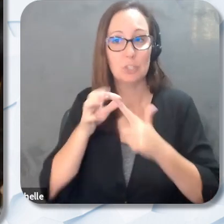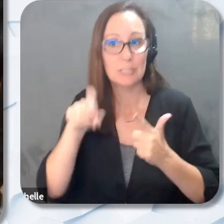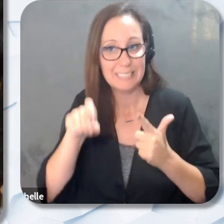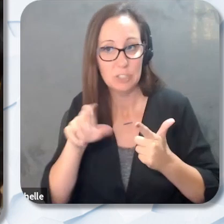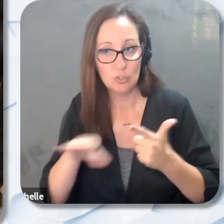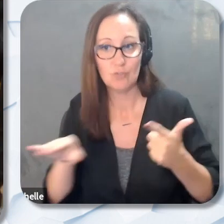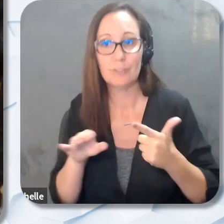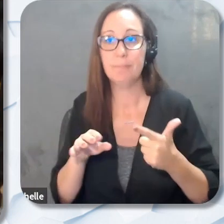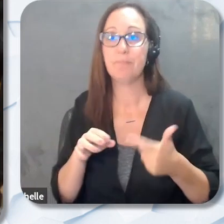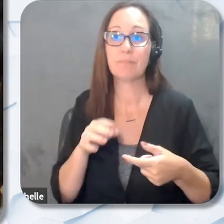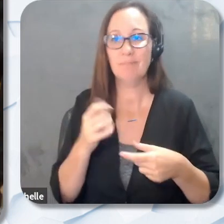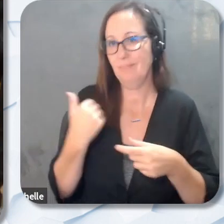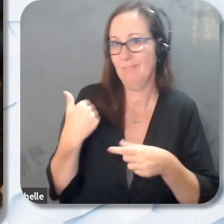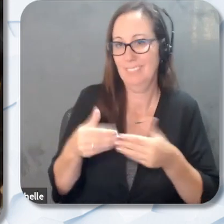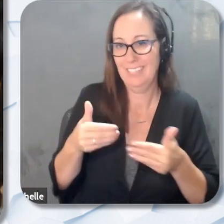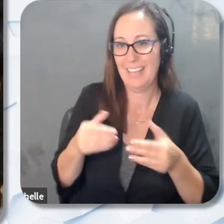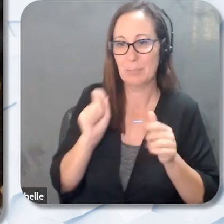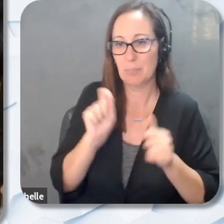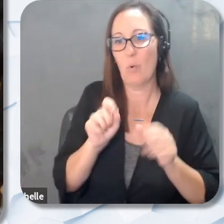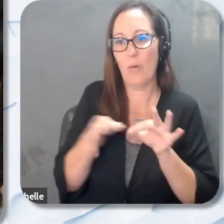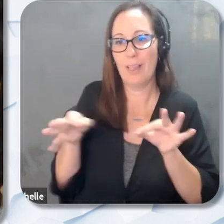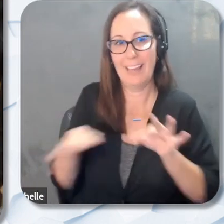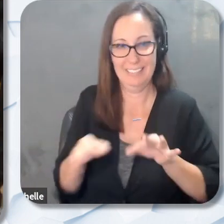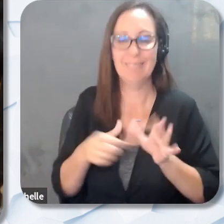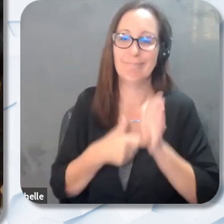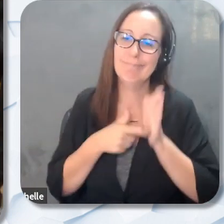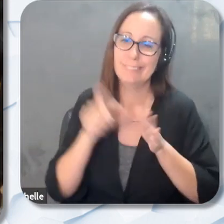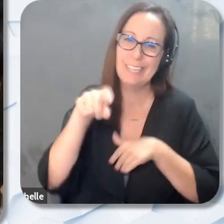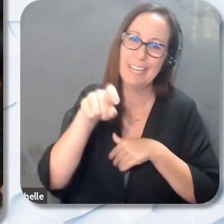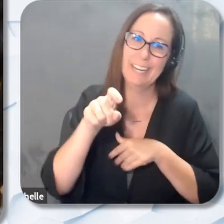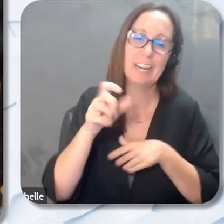And just from the last poll it's pretty clear that this is a need, and many of your districts.